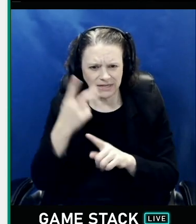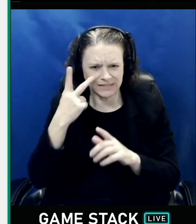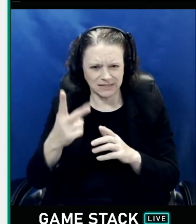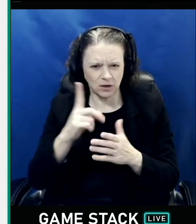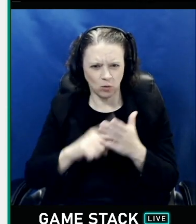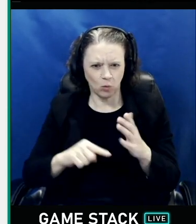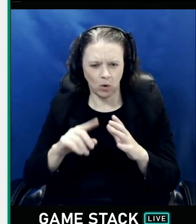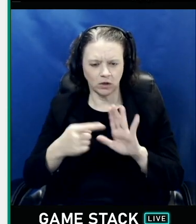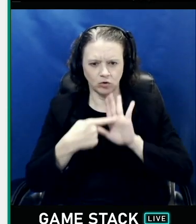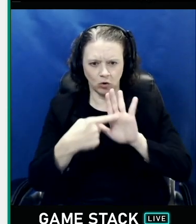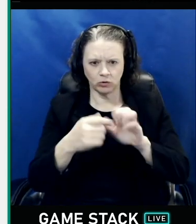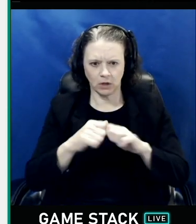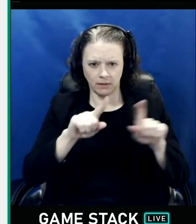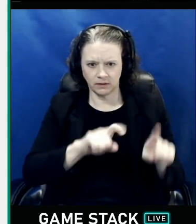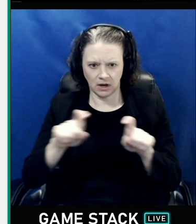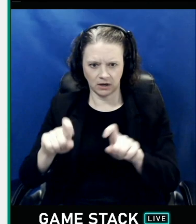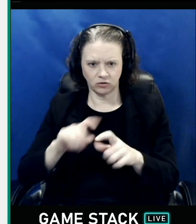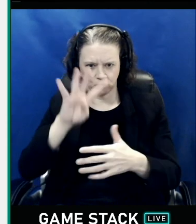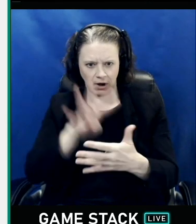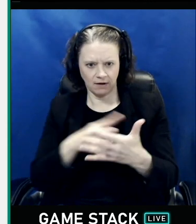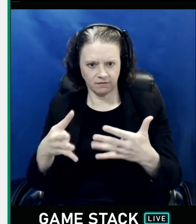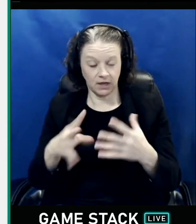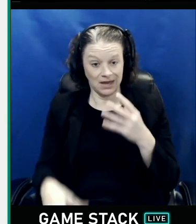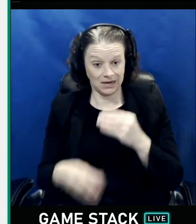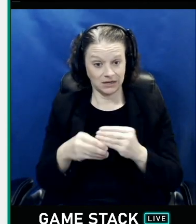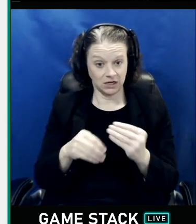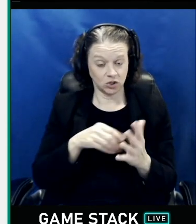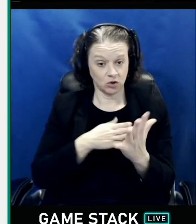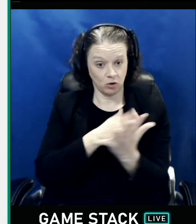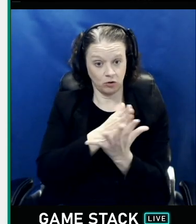Additional threads may also be created. For the infiltrator demo,